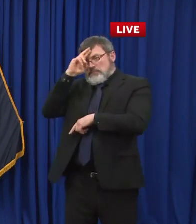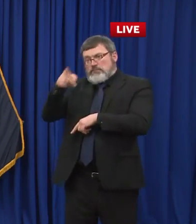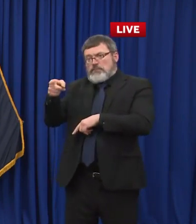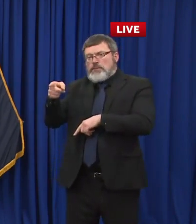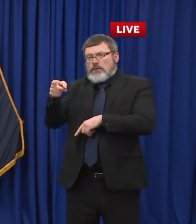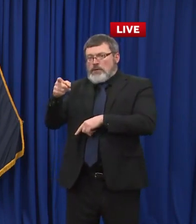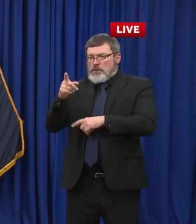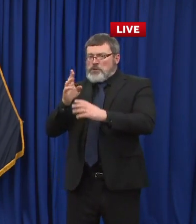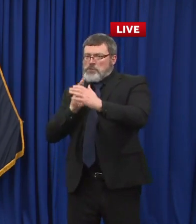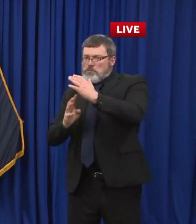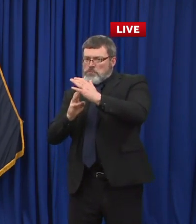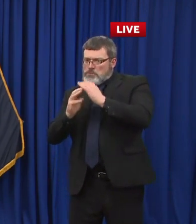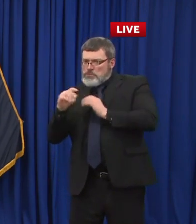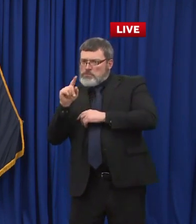IS LOWER.